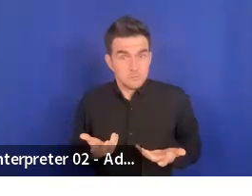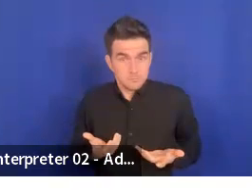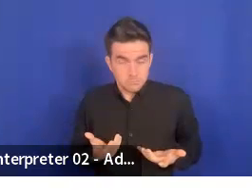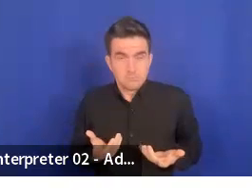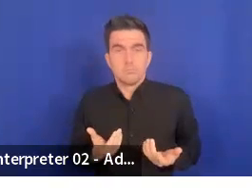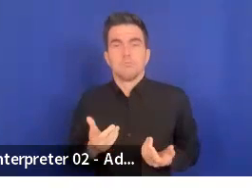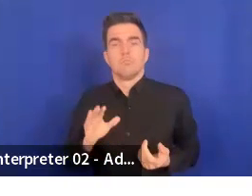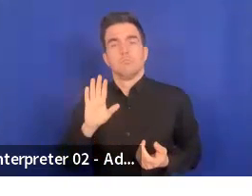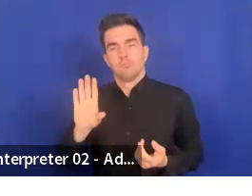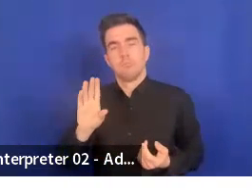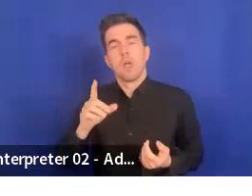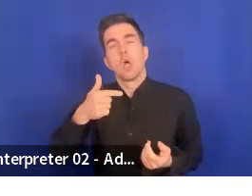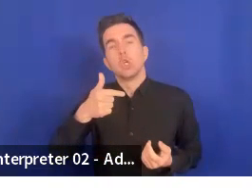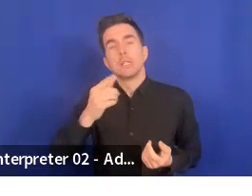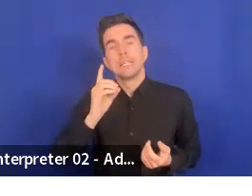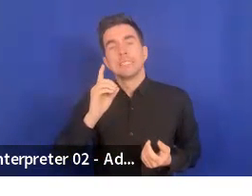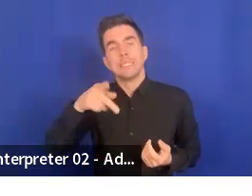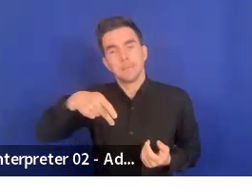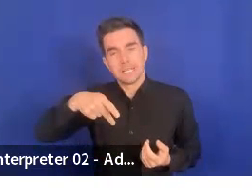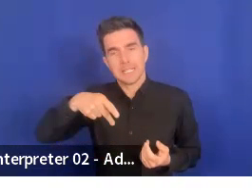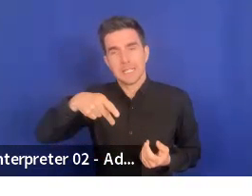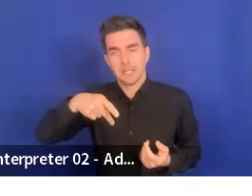Some countries will need to spend more, others will need to spend less, but that was like